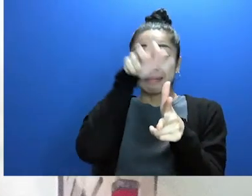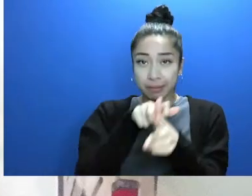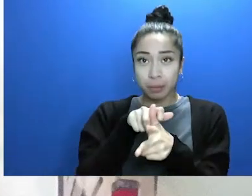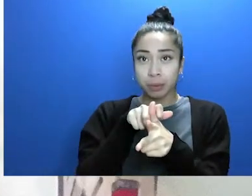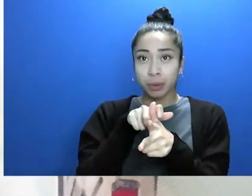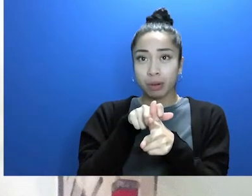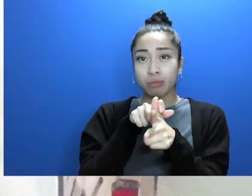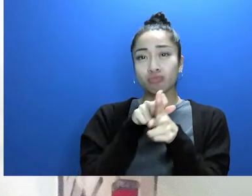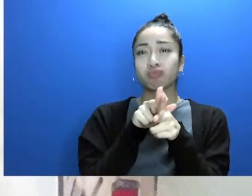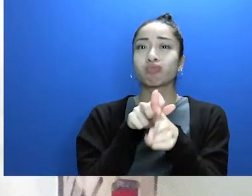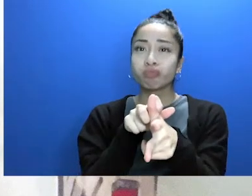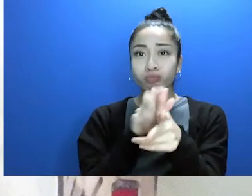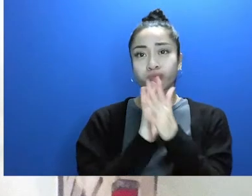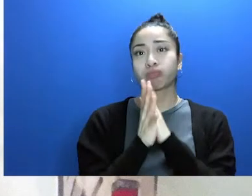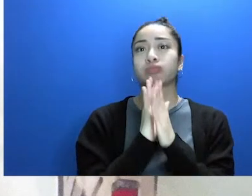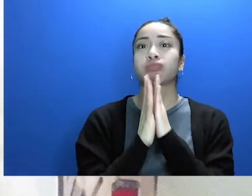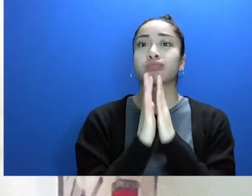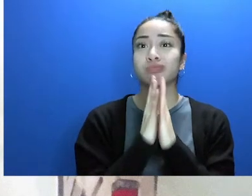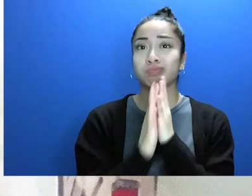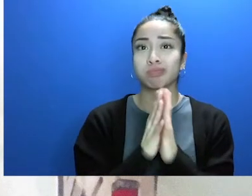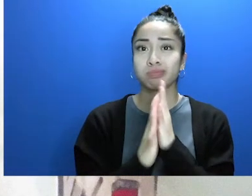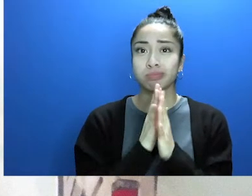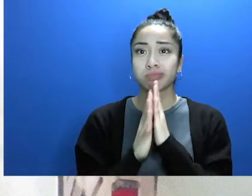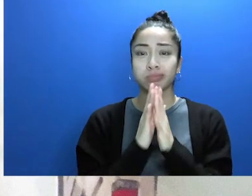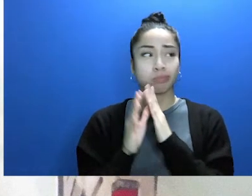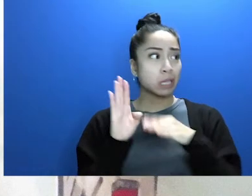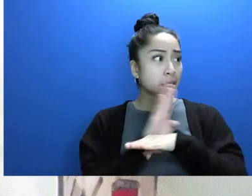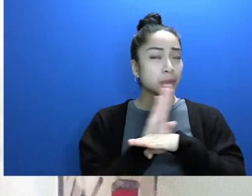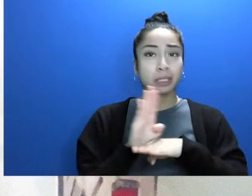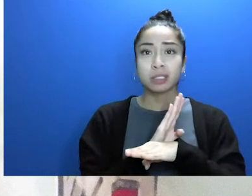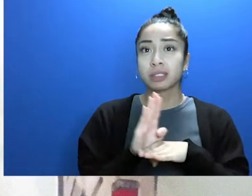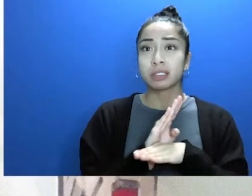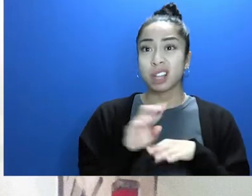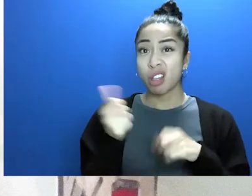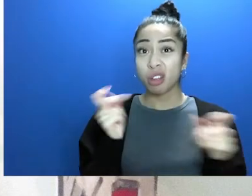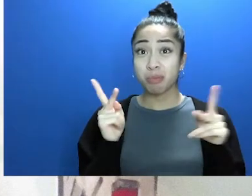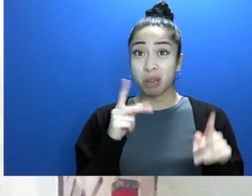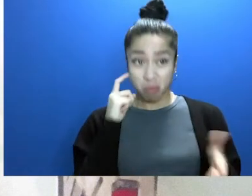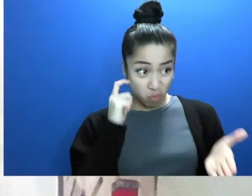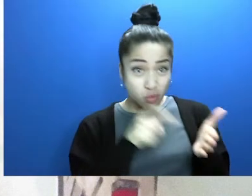past the lights of times square no one noticed then the likely crime-busting